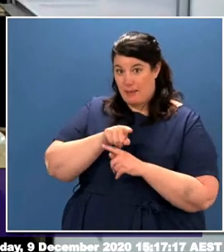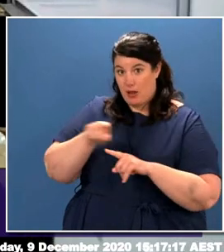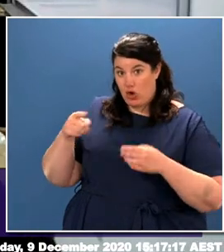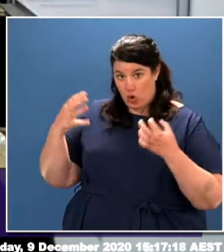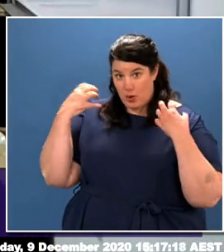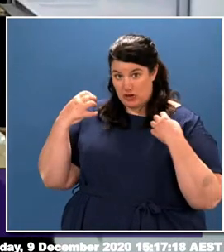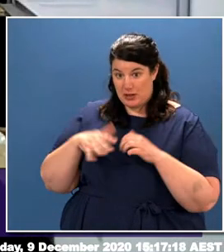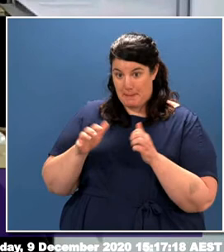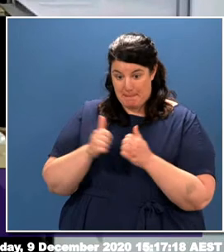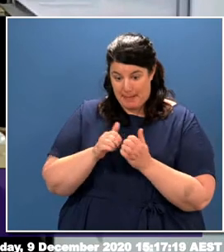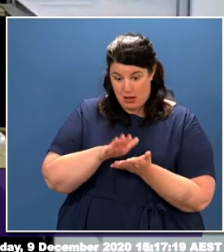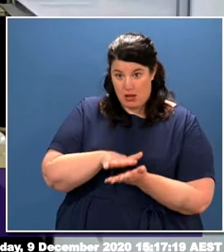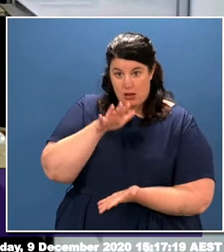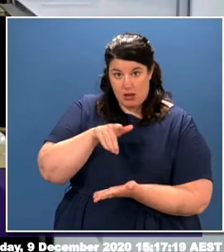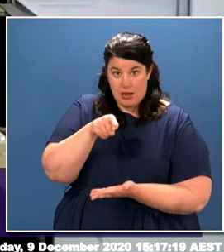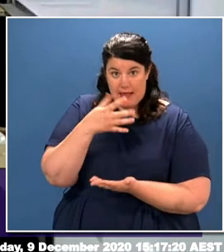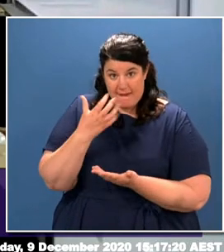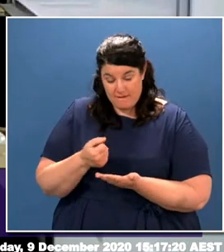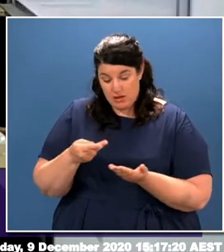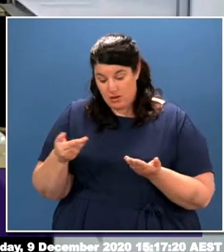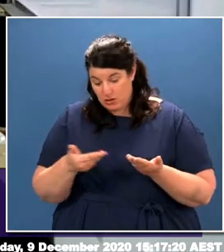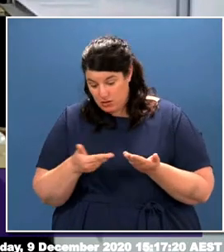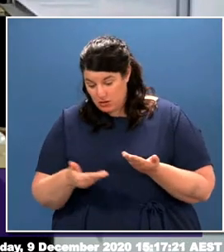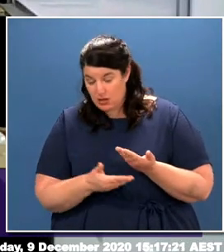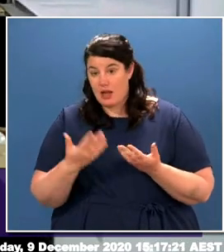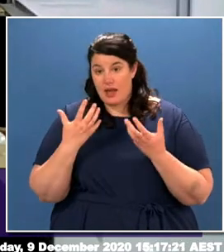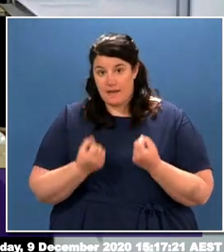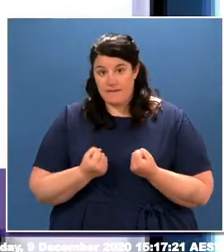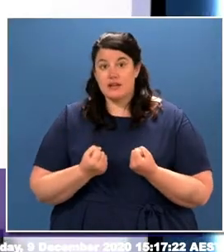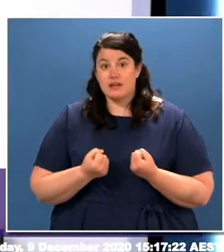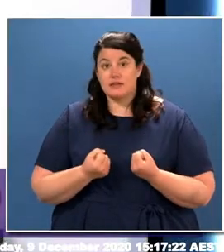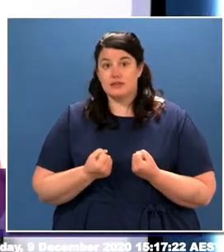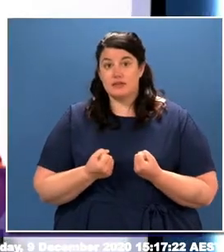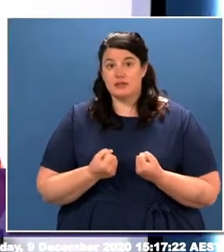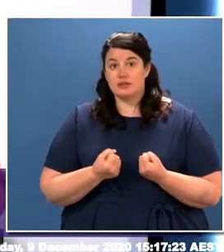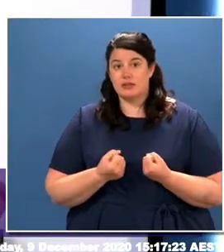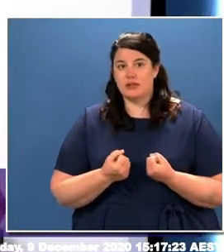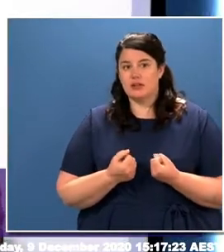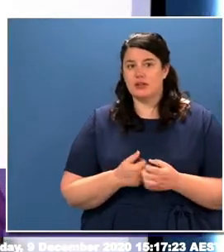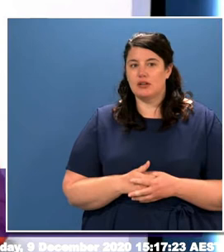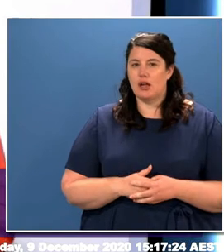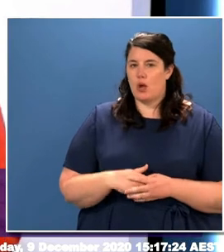you've got, and I might use this as a little bit of a structure for this afternoon.